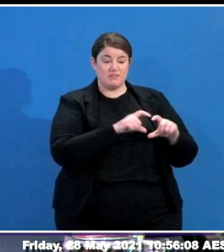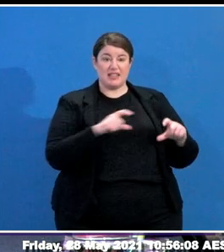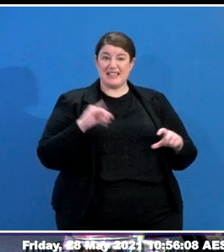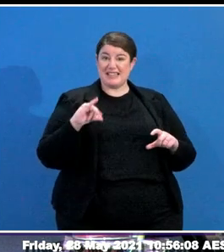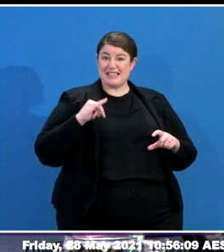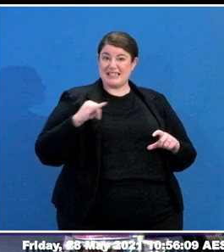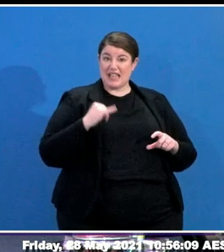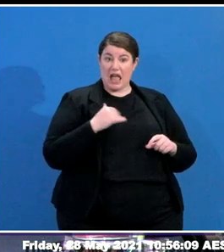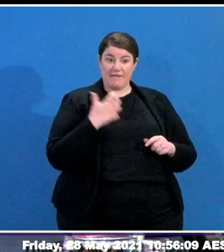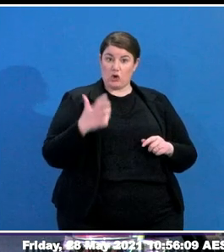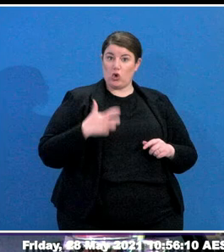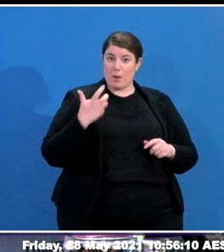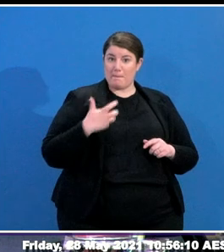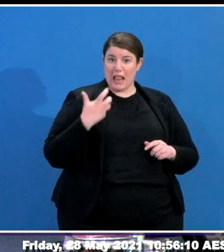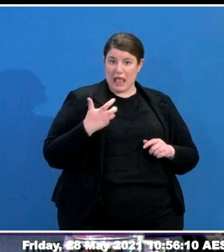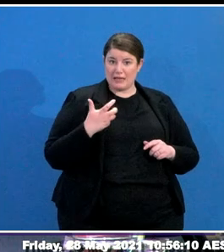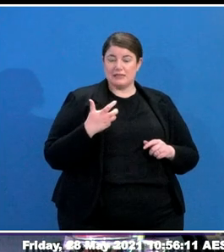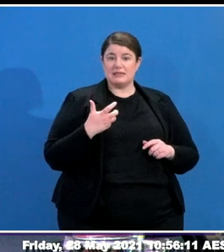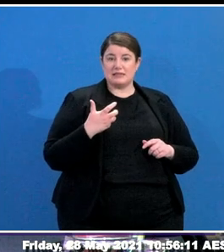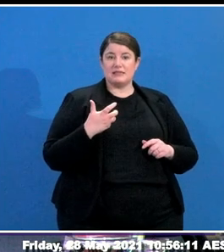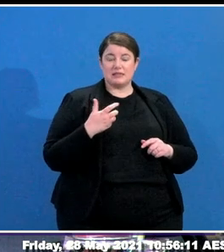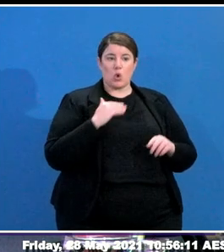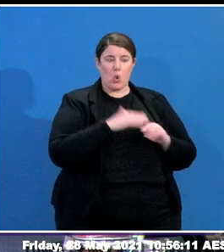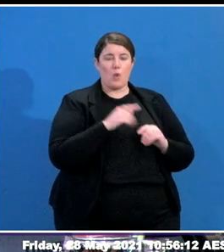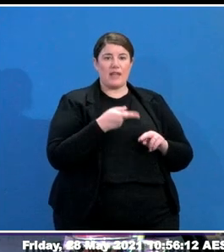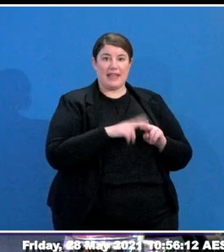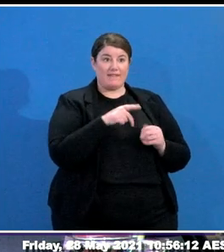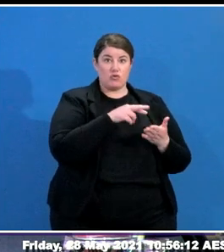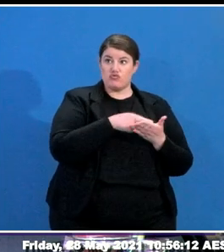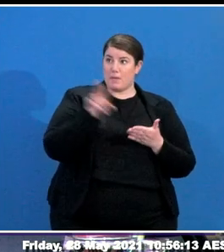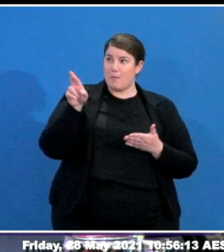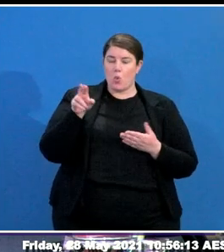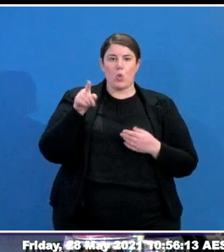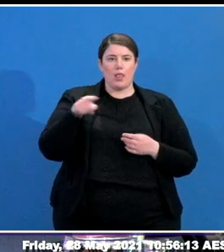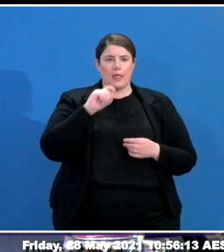concocted/vexatious/retaliatory and involved staff collusion, in a context